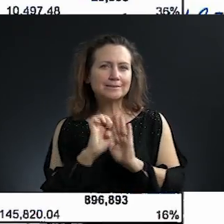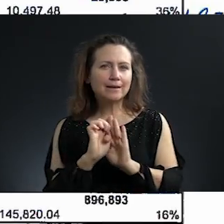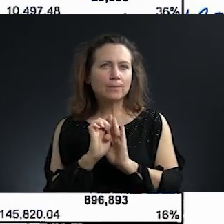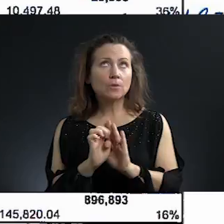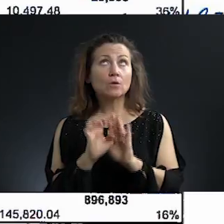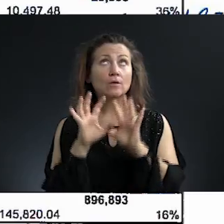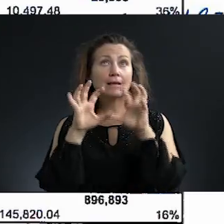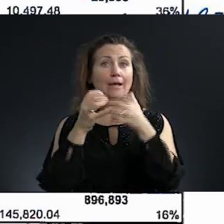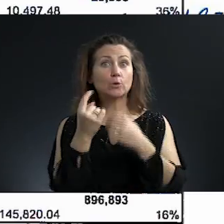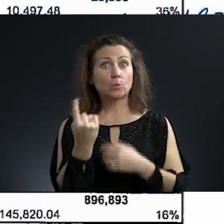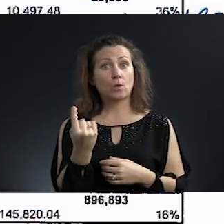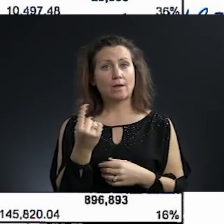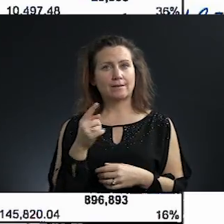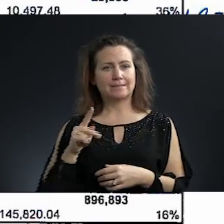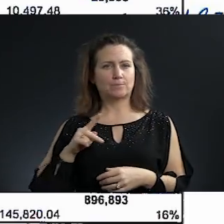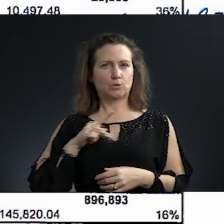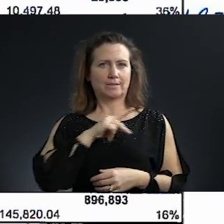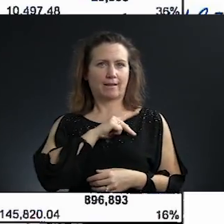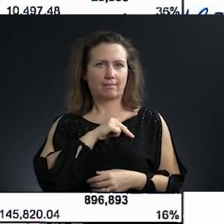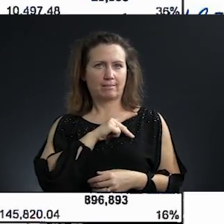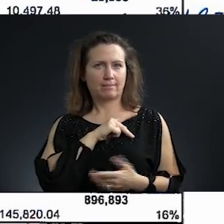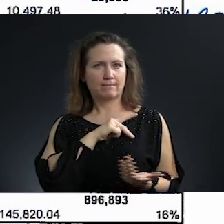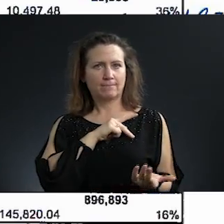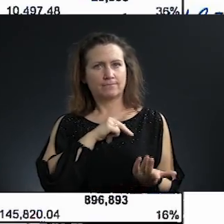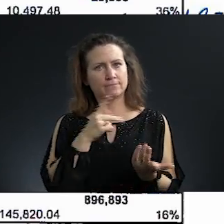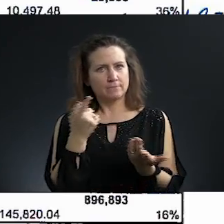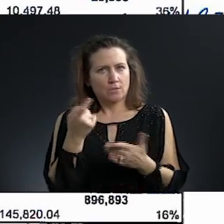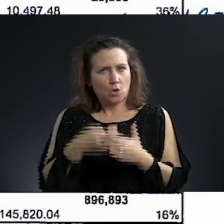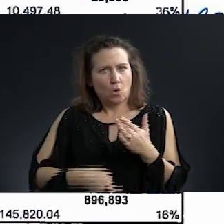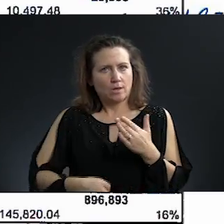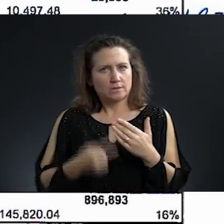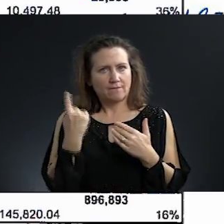Category one is Personnel, so that's what the costs are for the staff